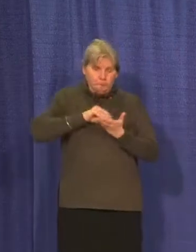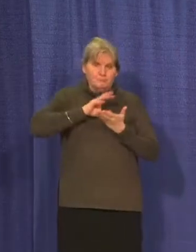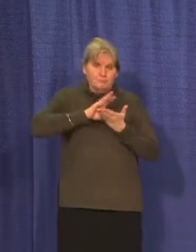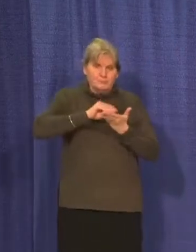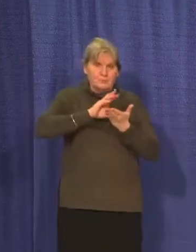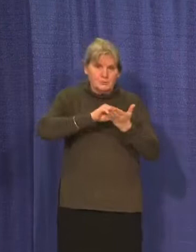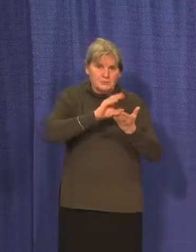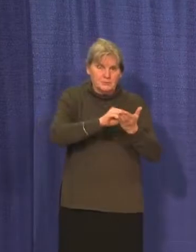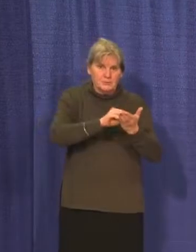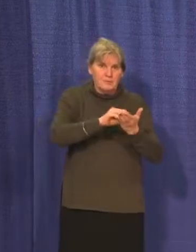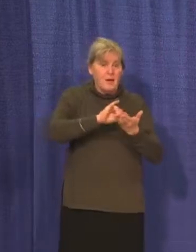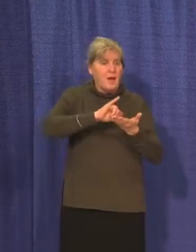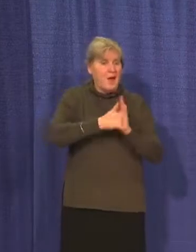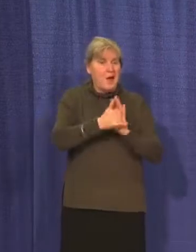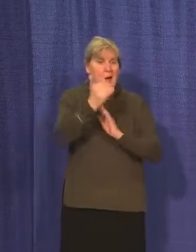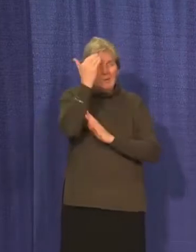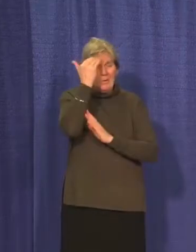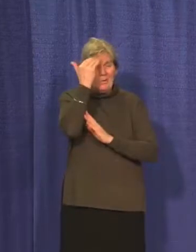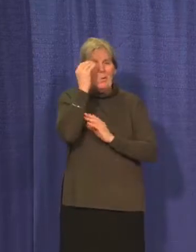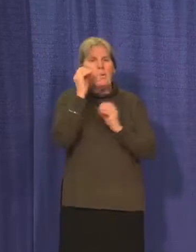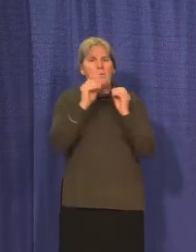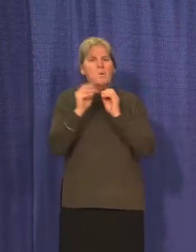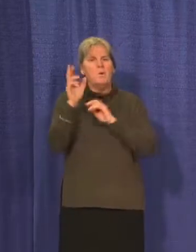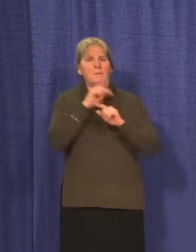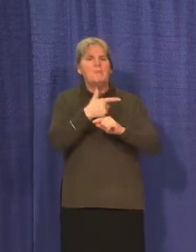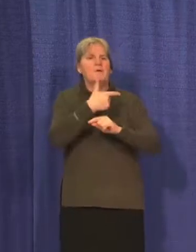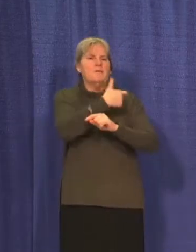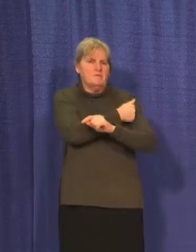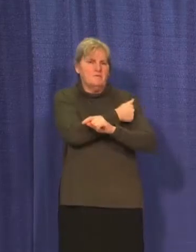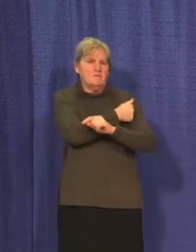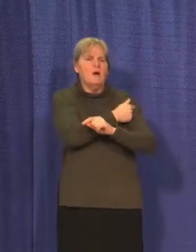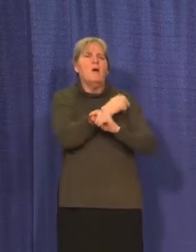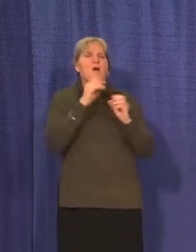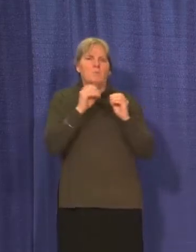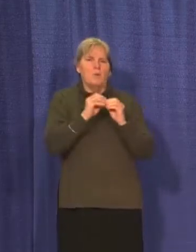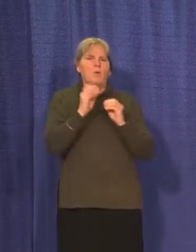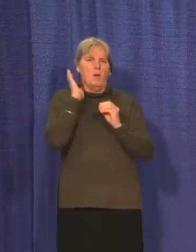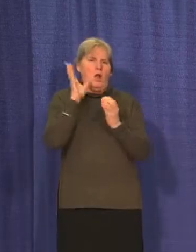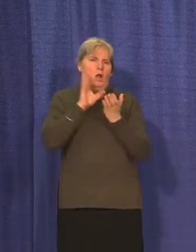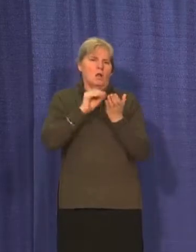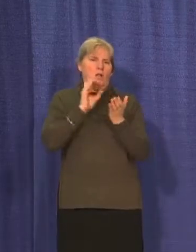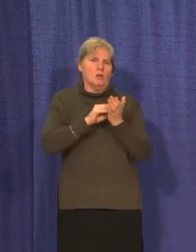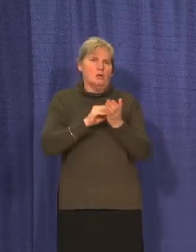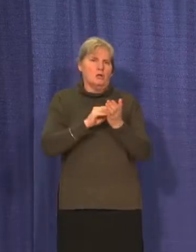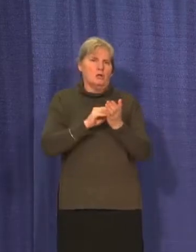we get our population vaccinated and then see the actual, real-life effect.